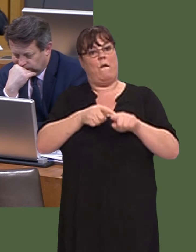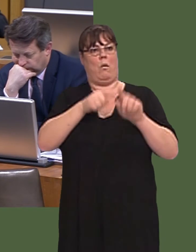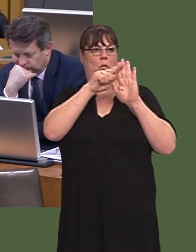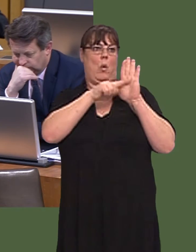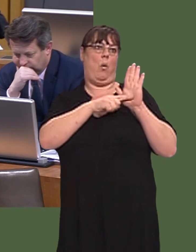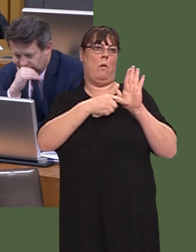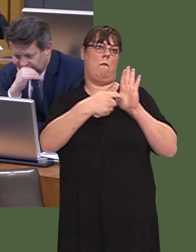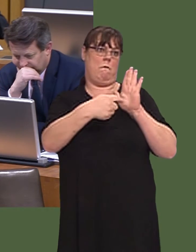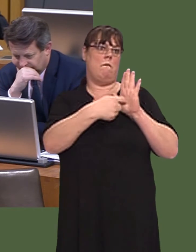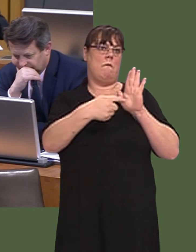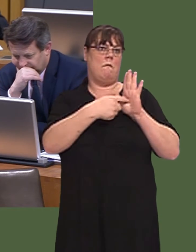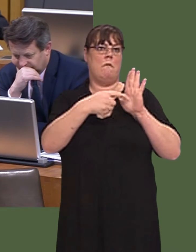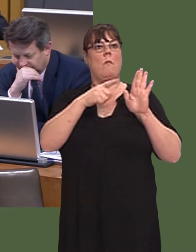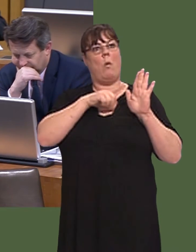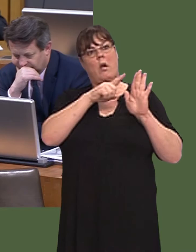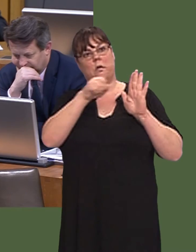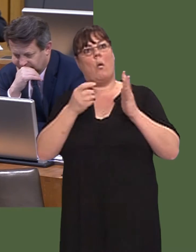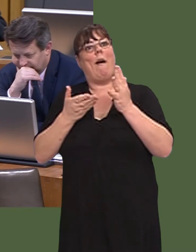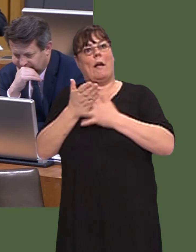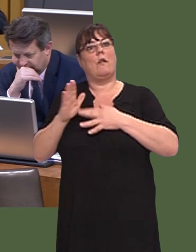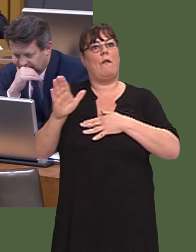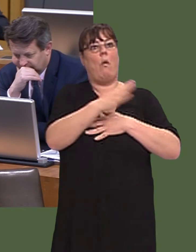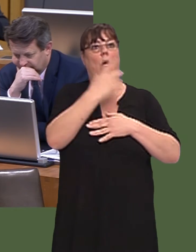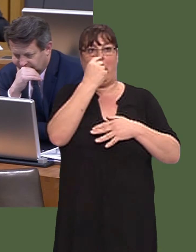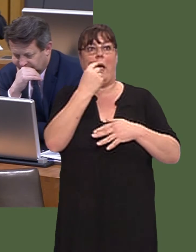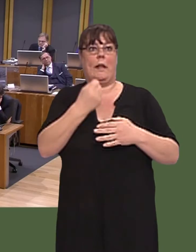it stands in order to make sure that access is there for all.